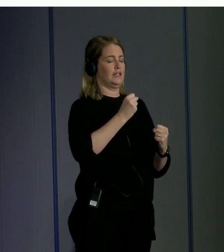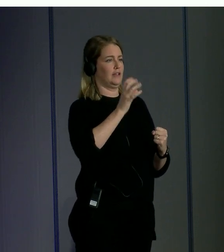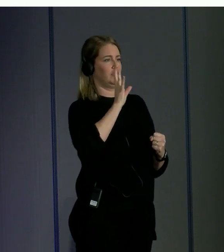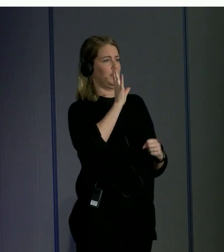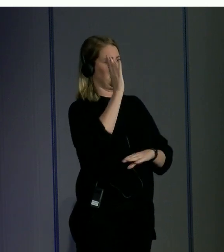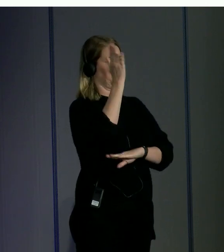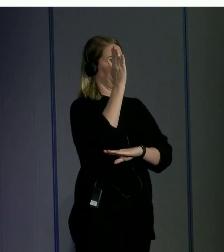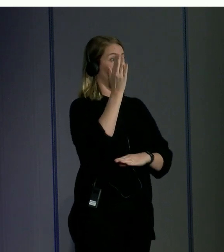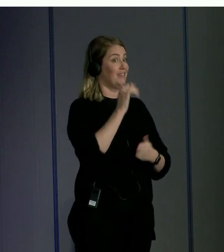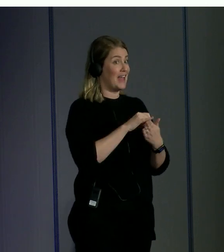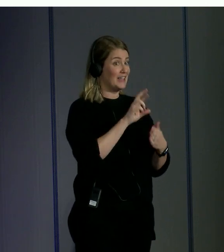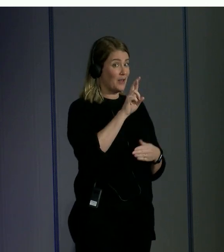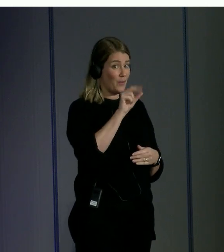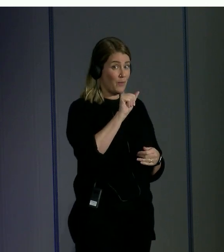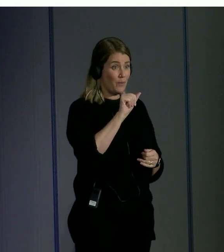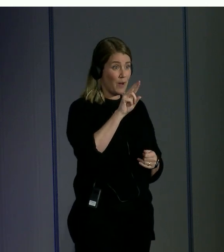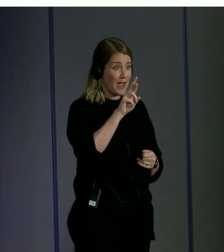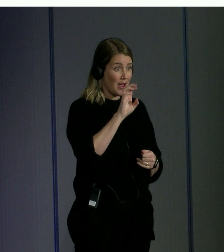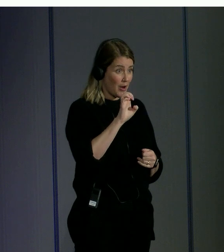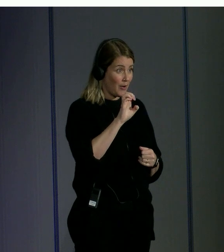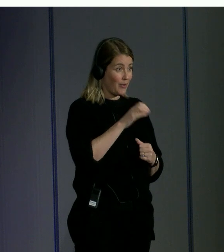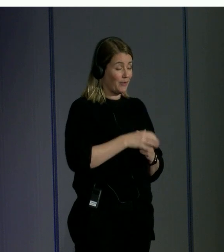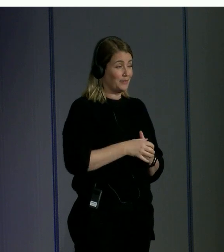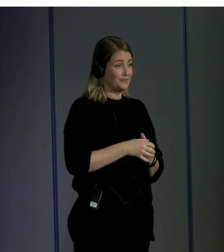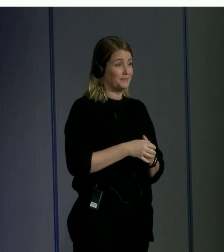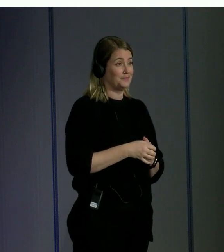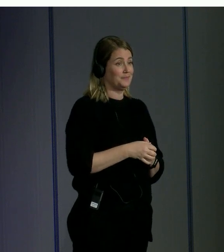think.